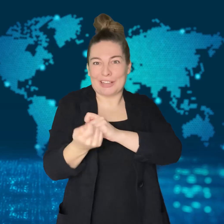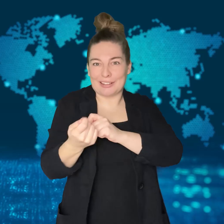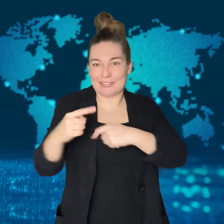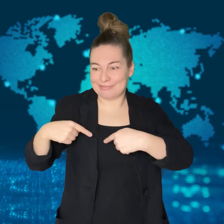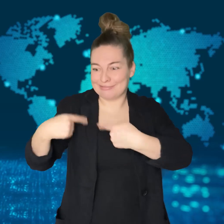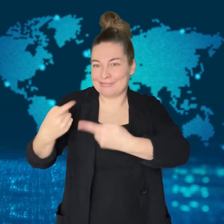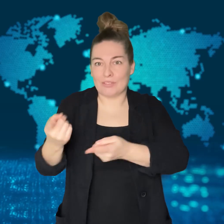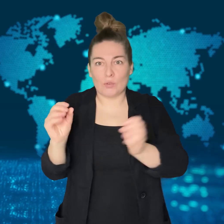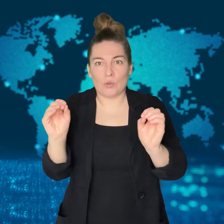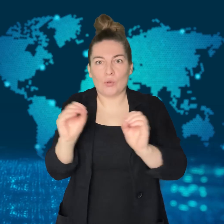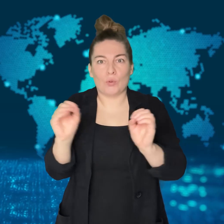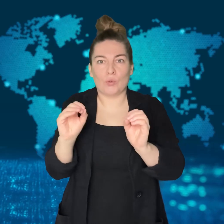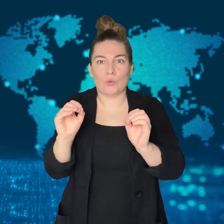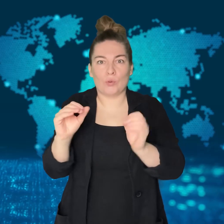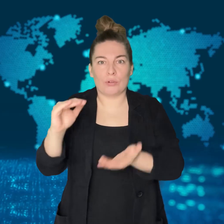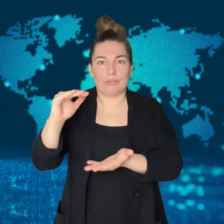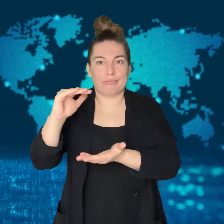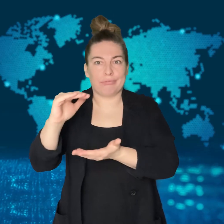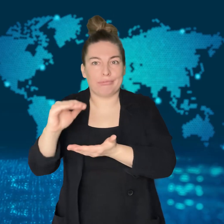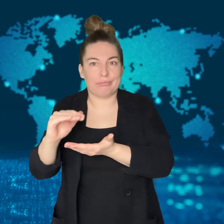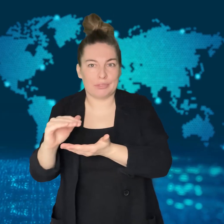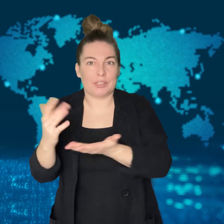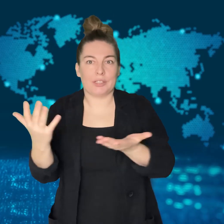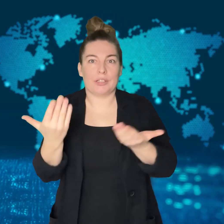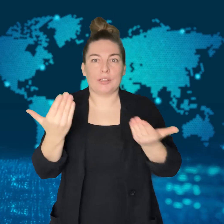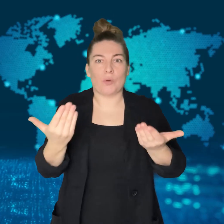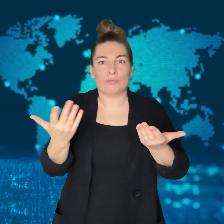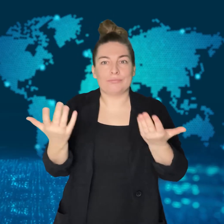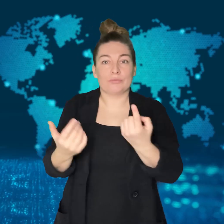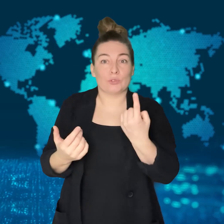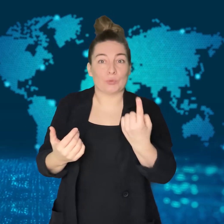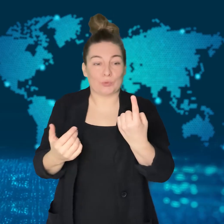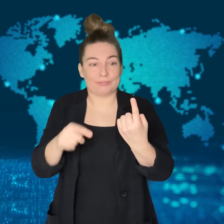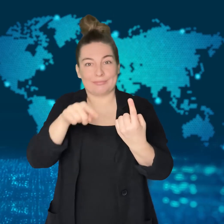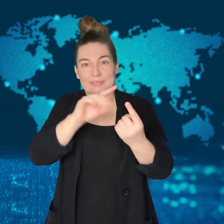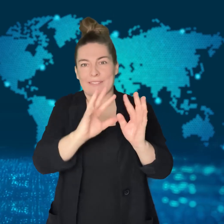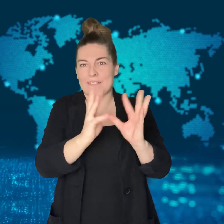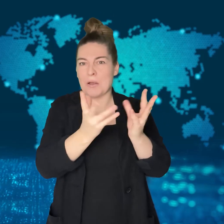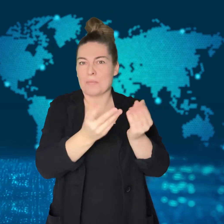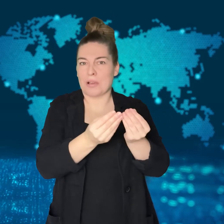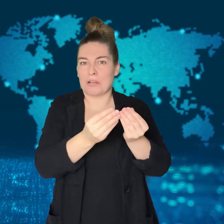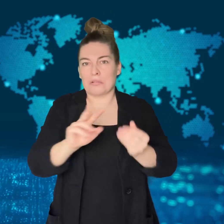the country has fallen, meaning the population